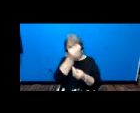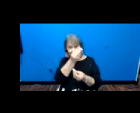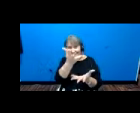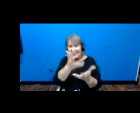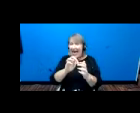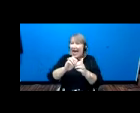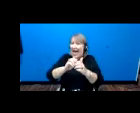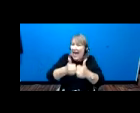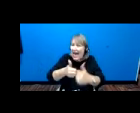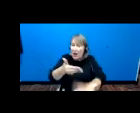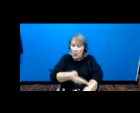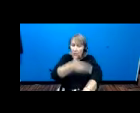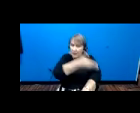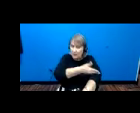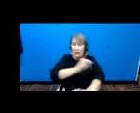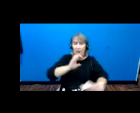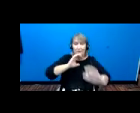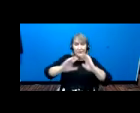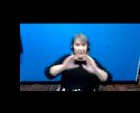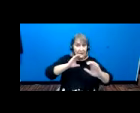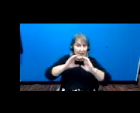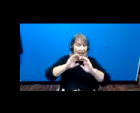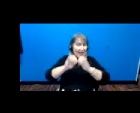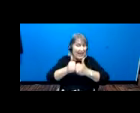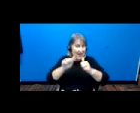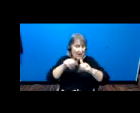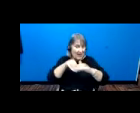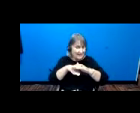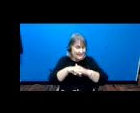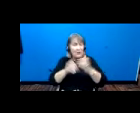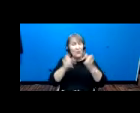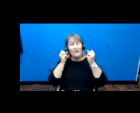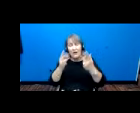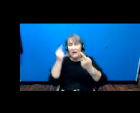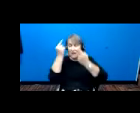for specific disability audiences. There is a lot of thought and a lot of energy,